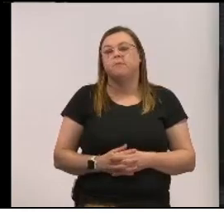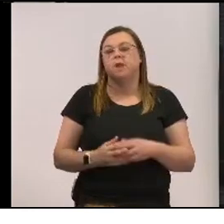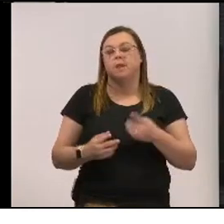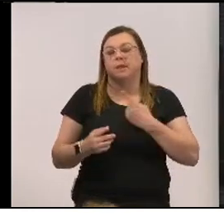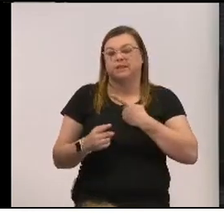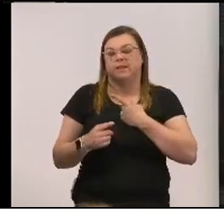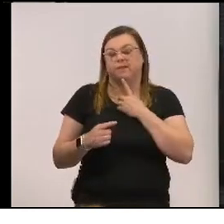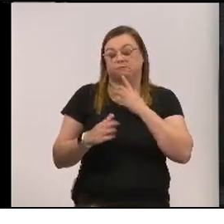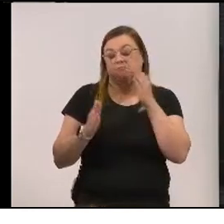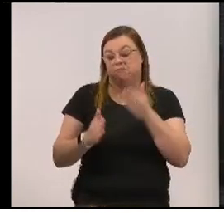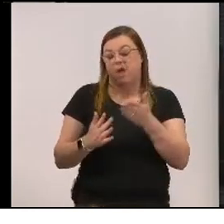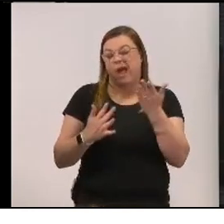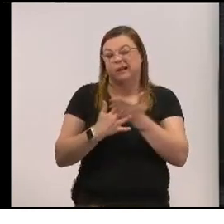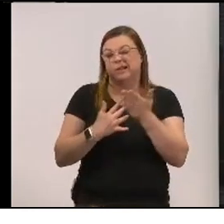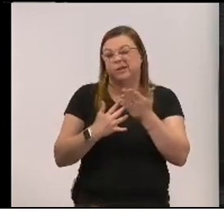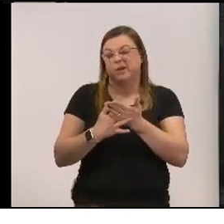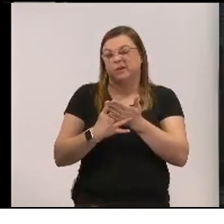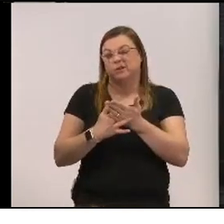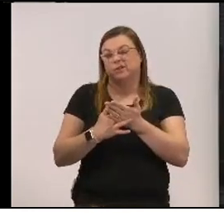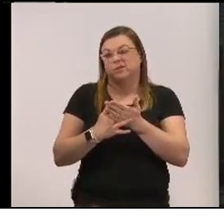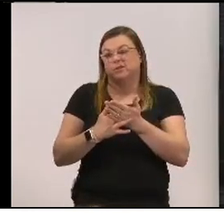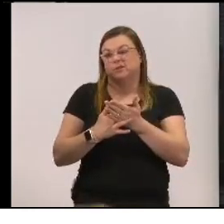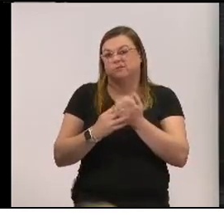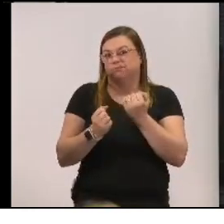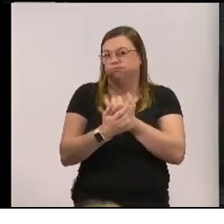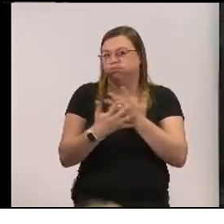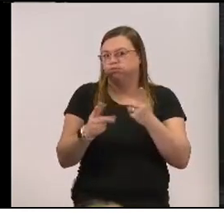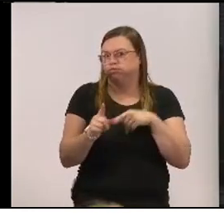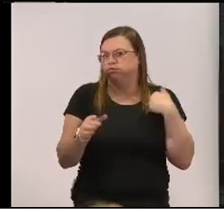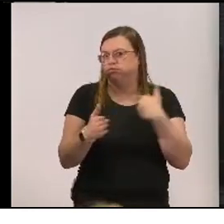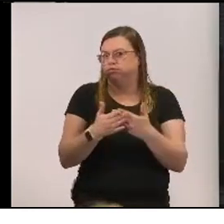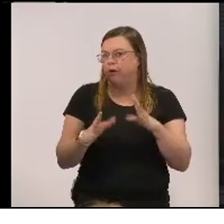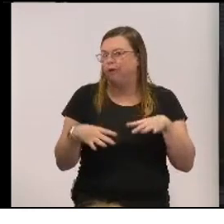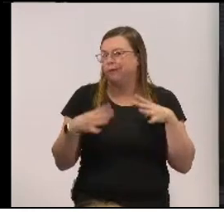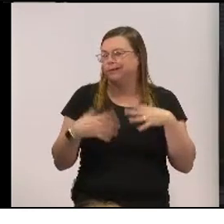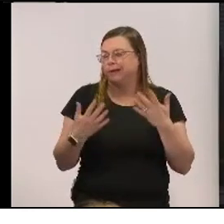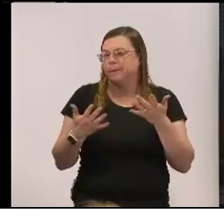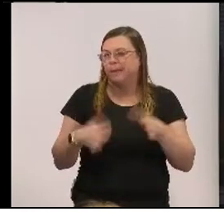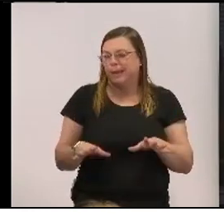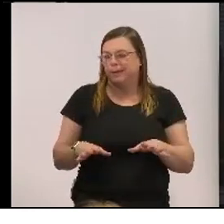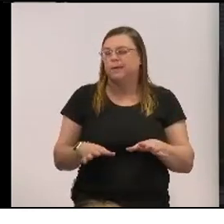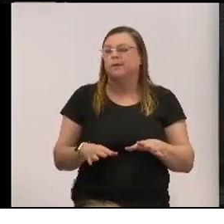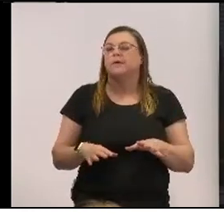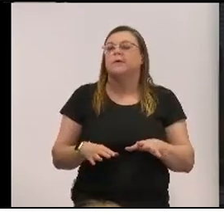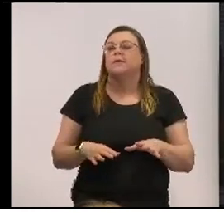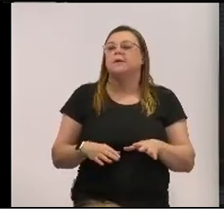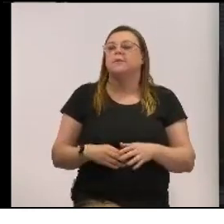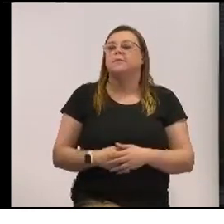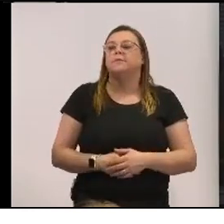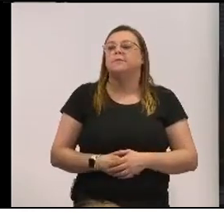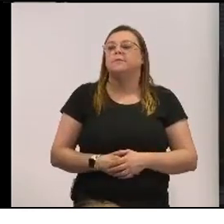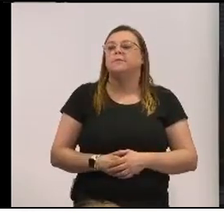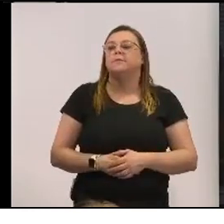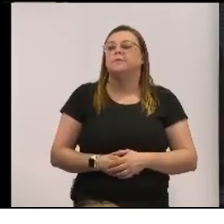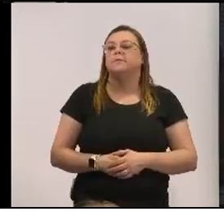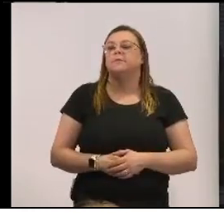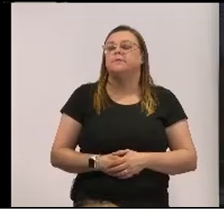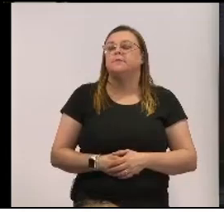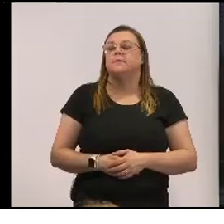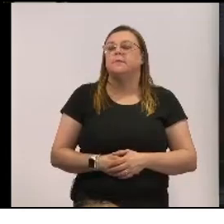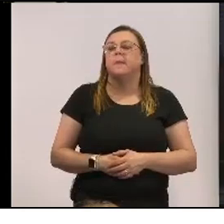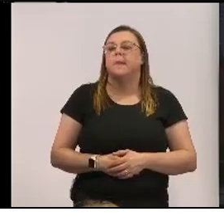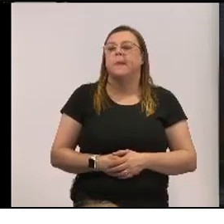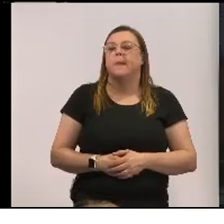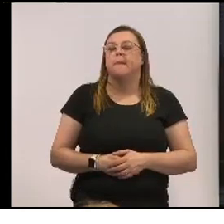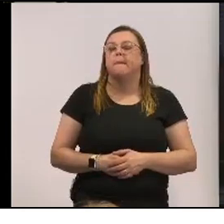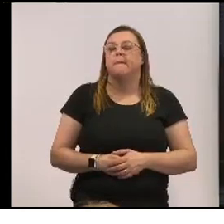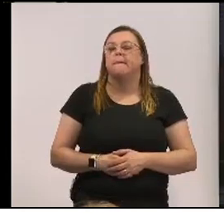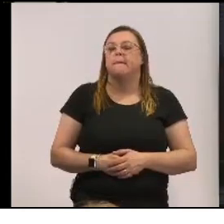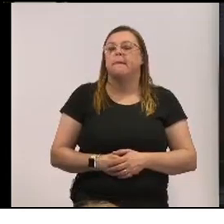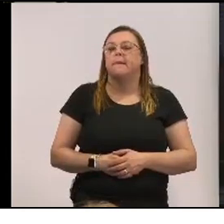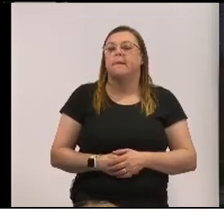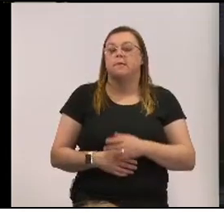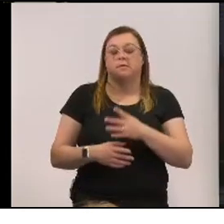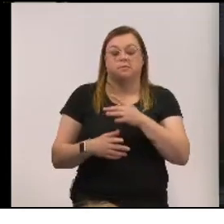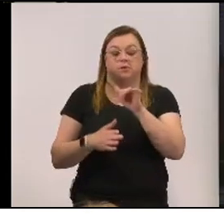accessibility for many years already, starting from involvement in industry associations,